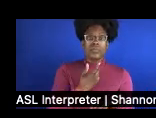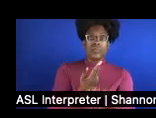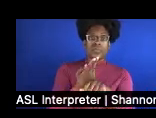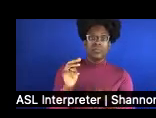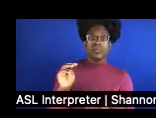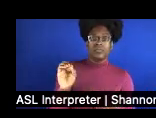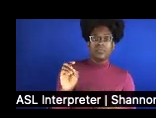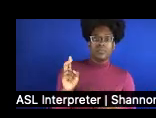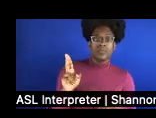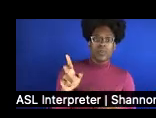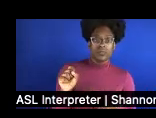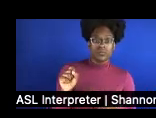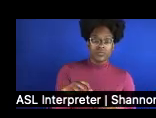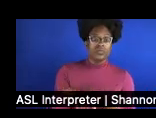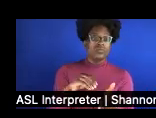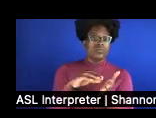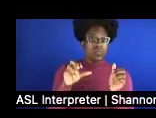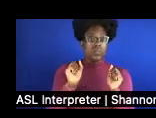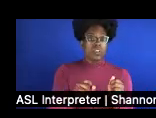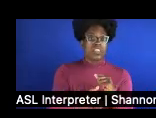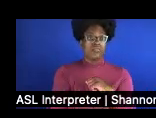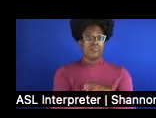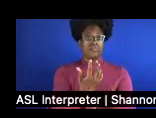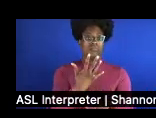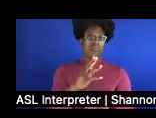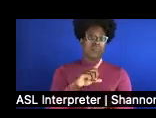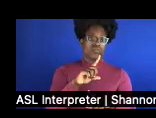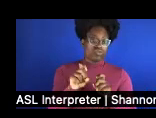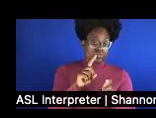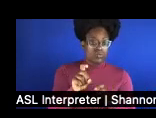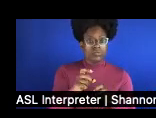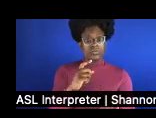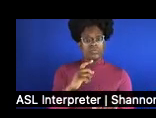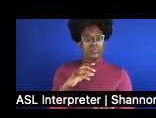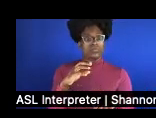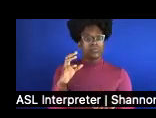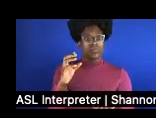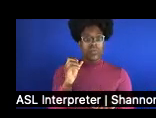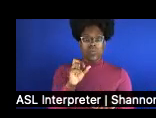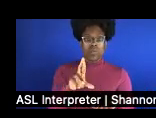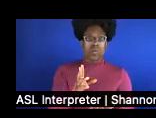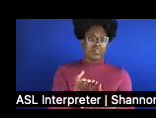or a writing sample of up to one paragraph via the assignment embedded in each module.